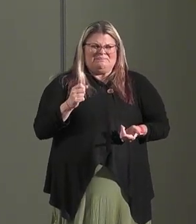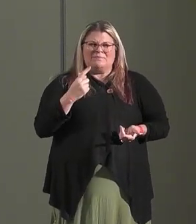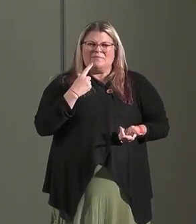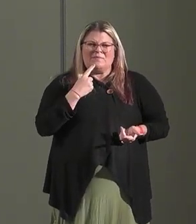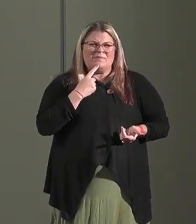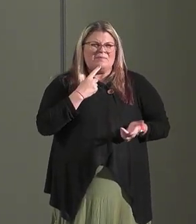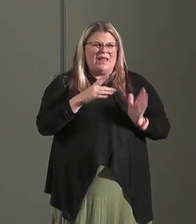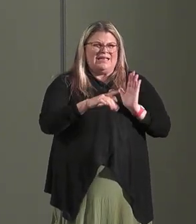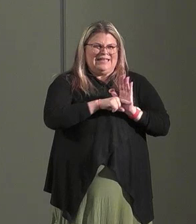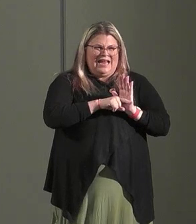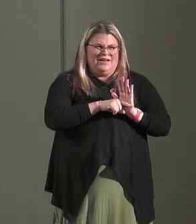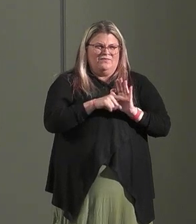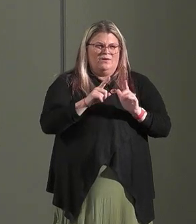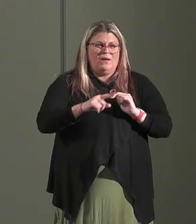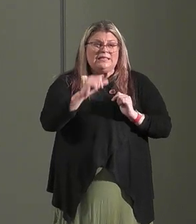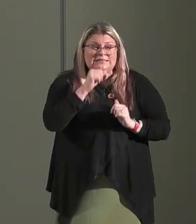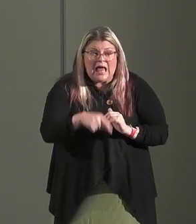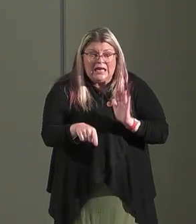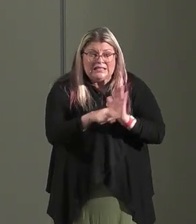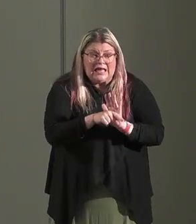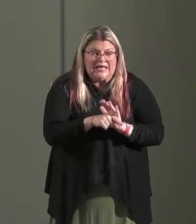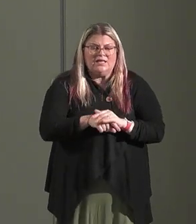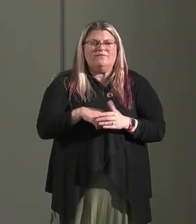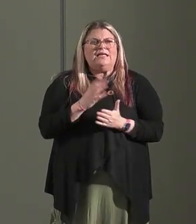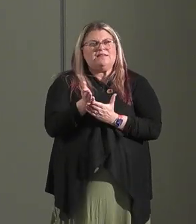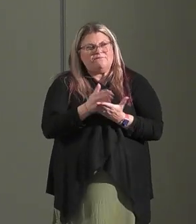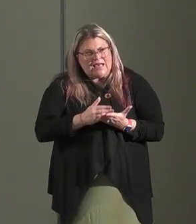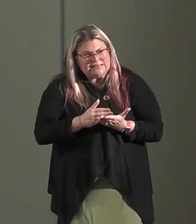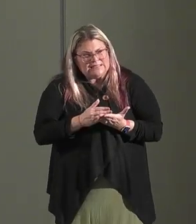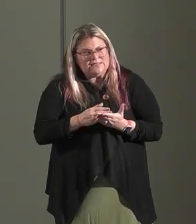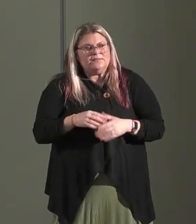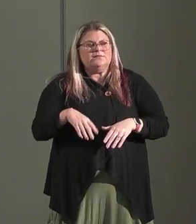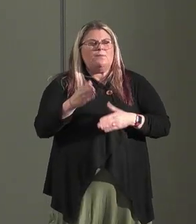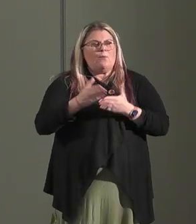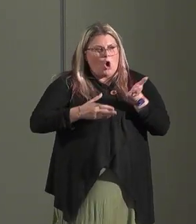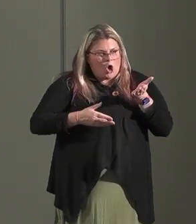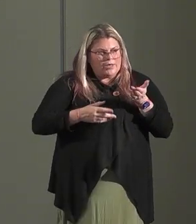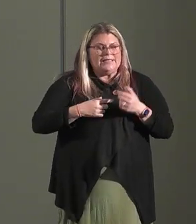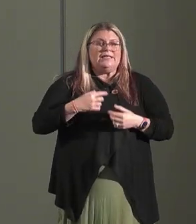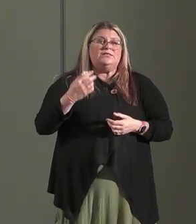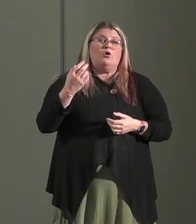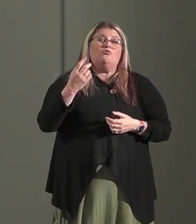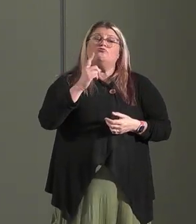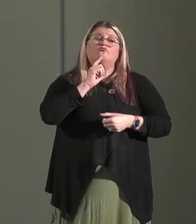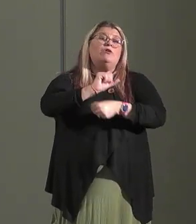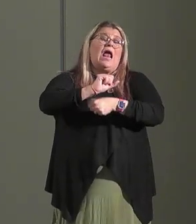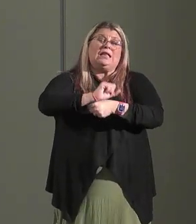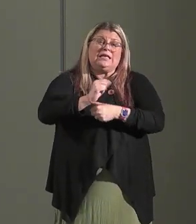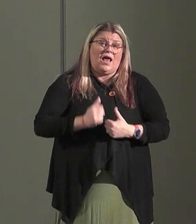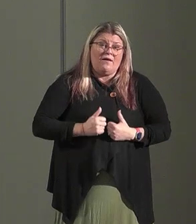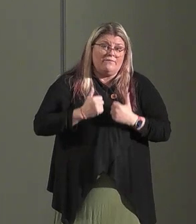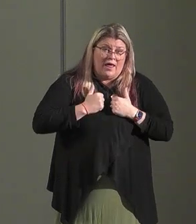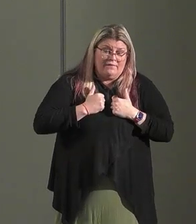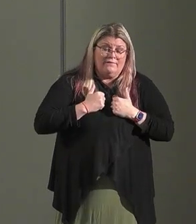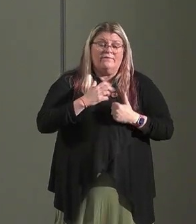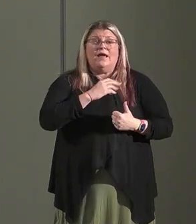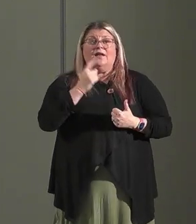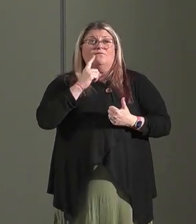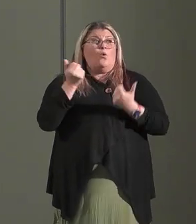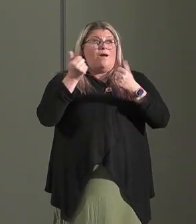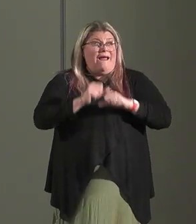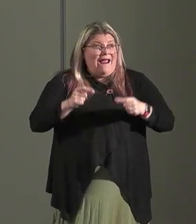But it is not a negative. It is a faucet. It is a reality of life. And for any of us that manage